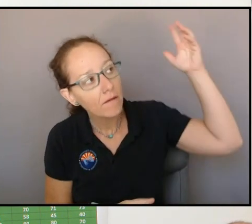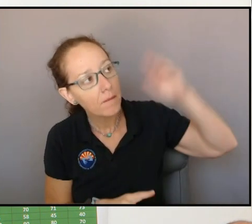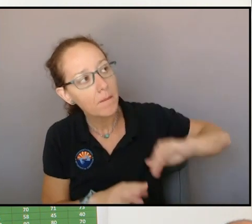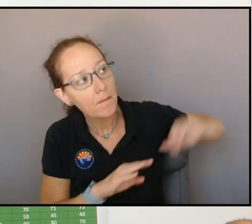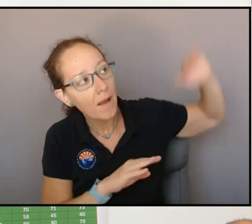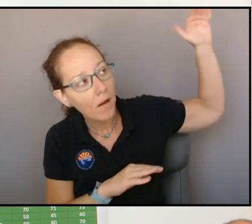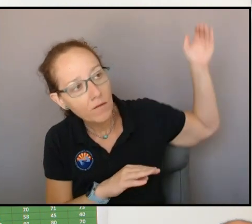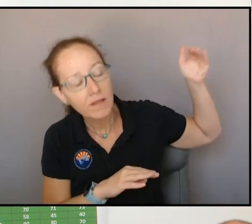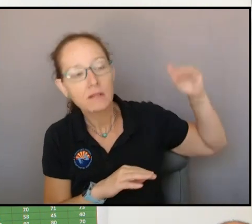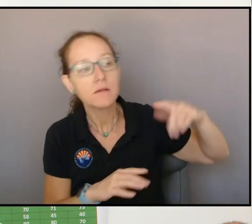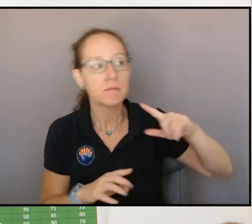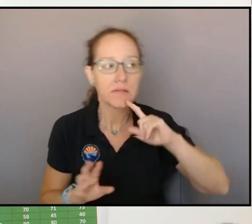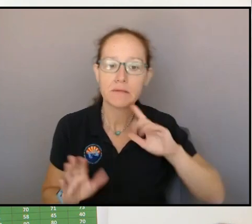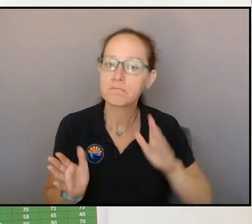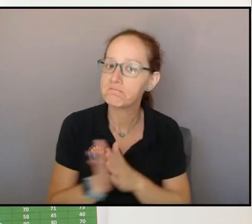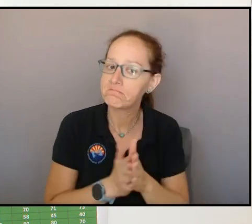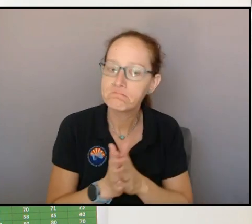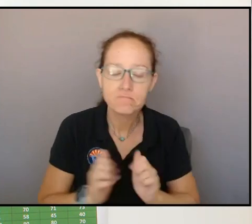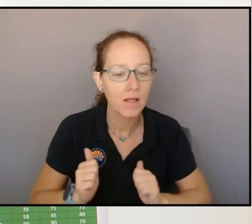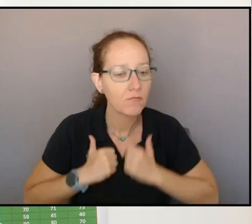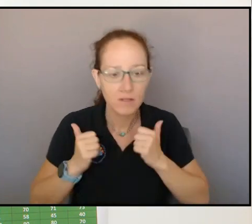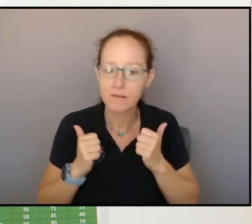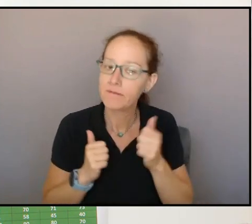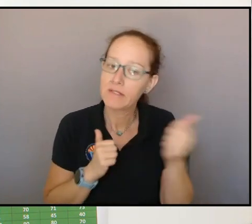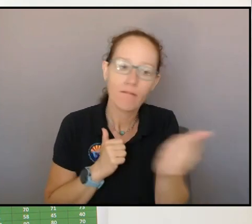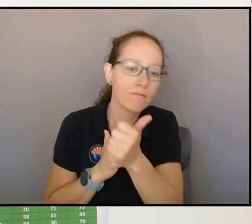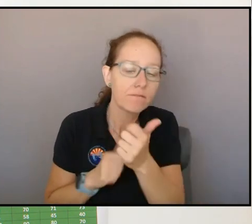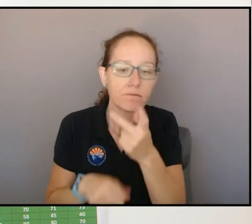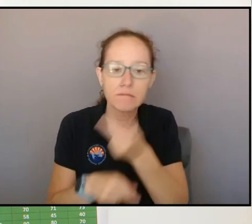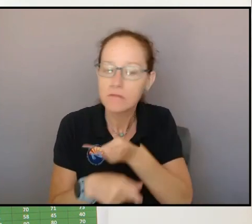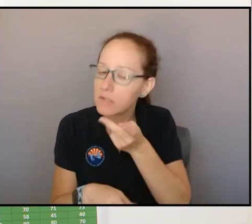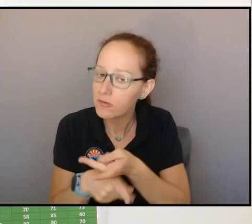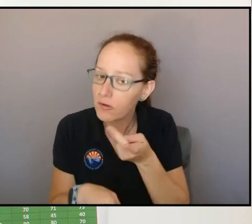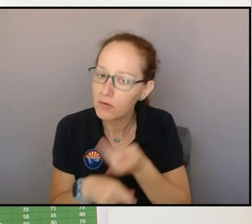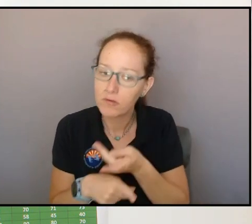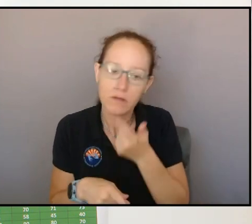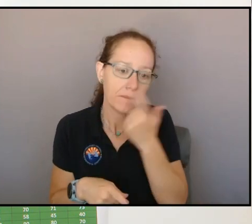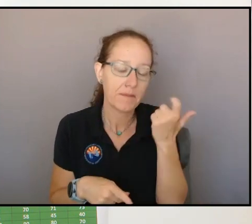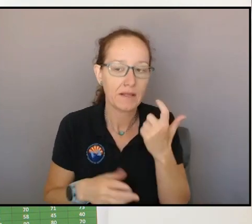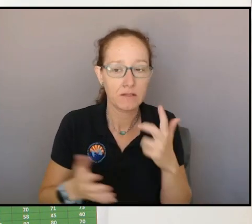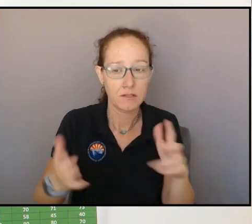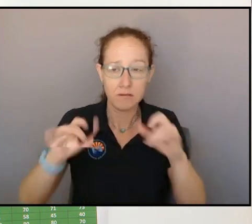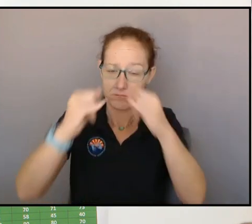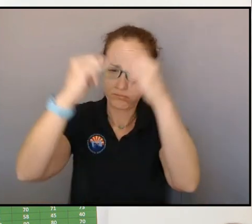especially with all this fire scar that we have. Next